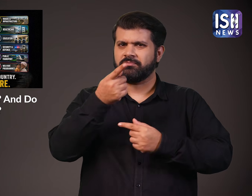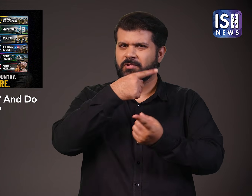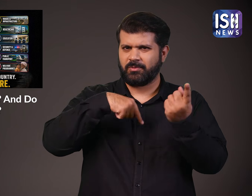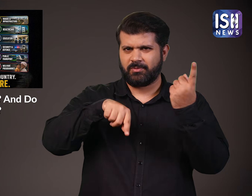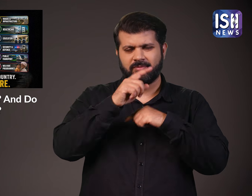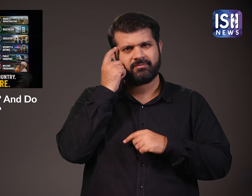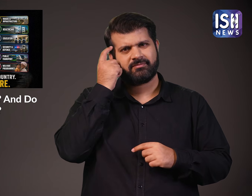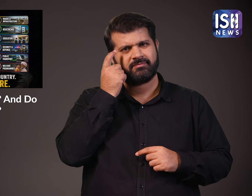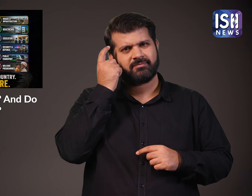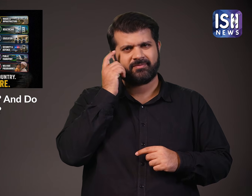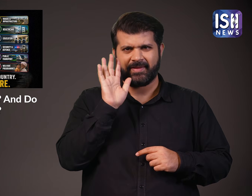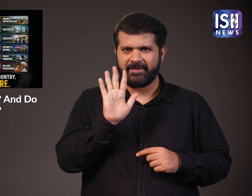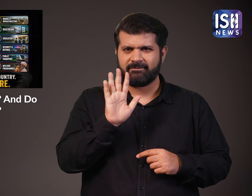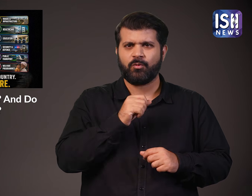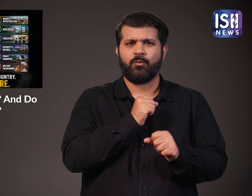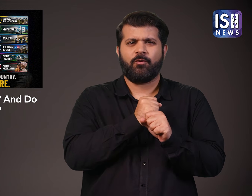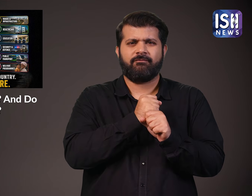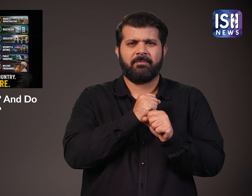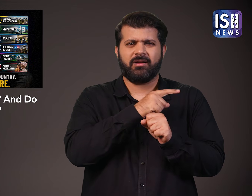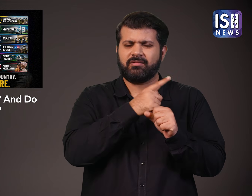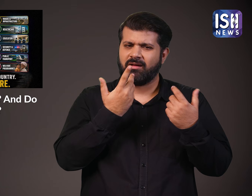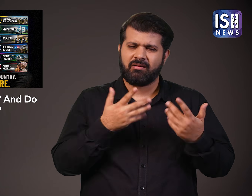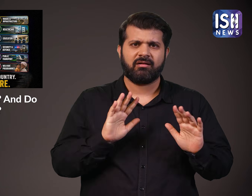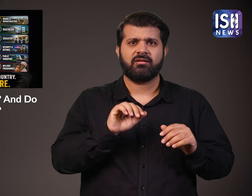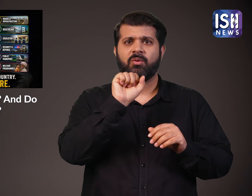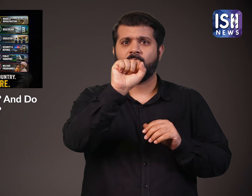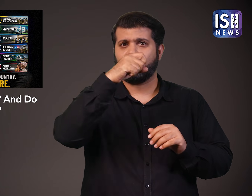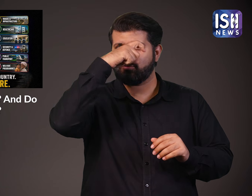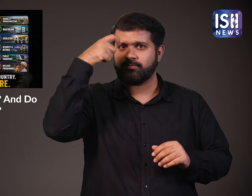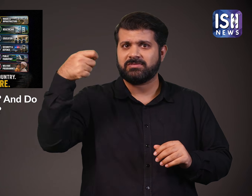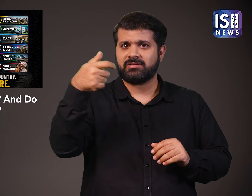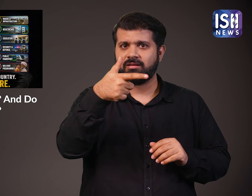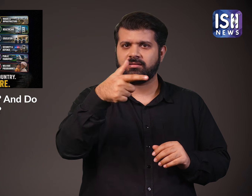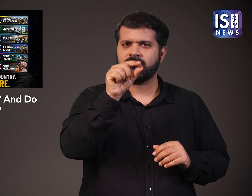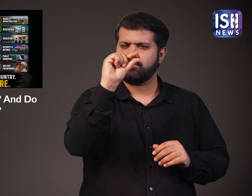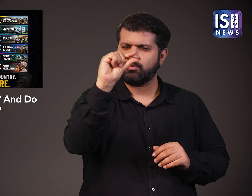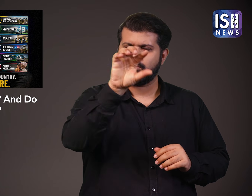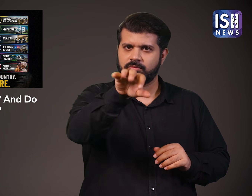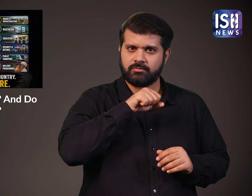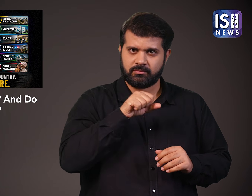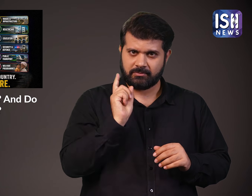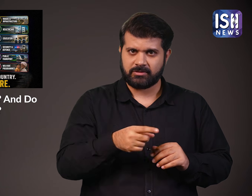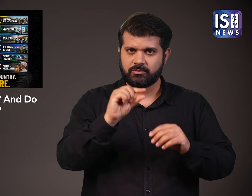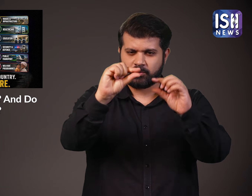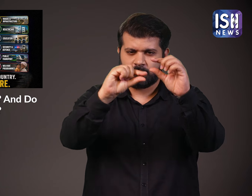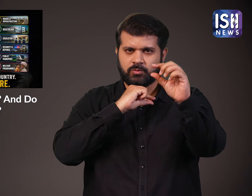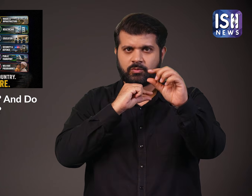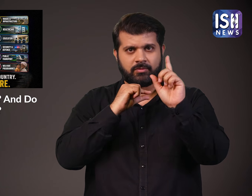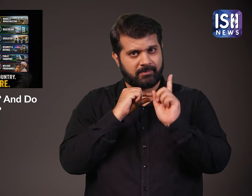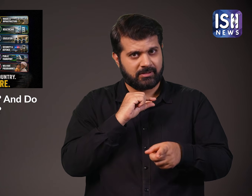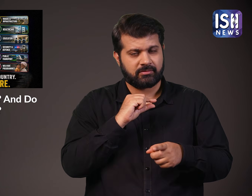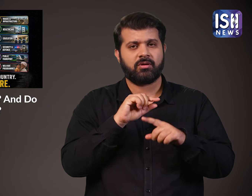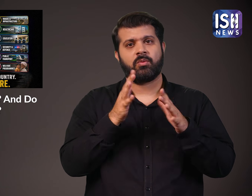Have you ever wondered why the government deducts a portion of your salary